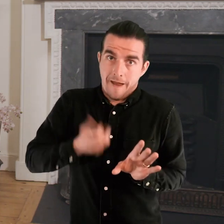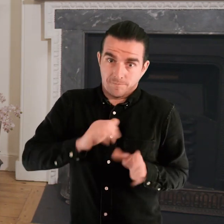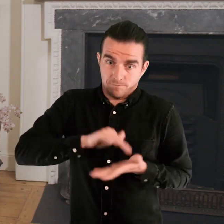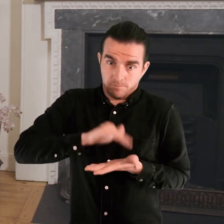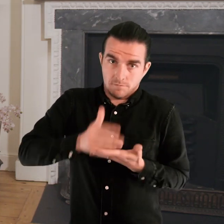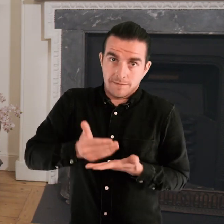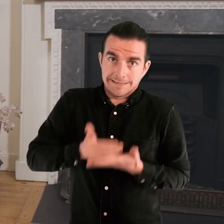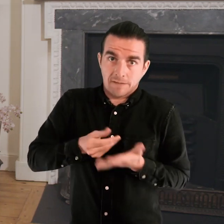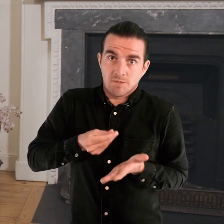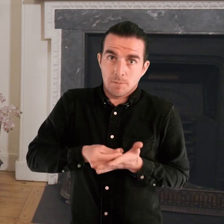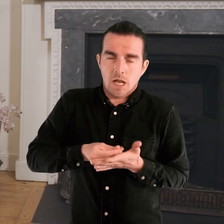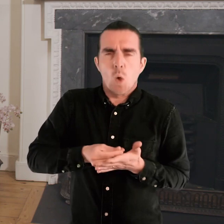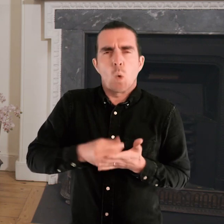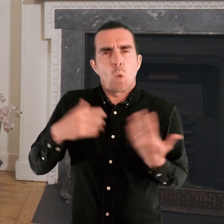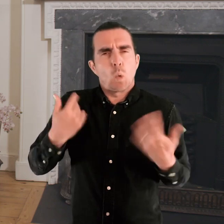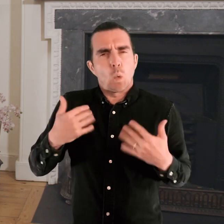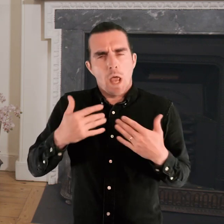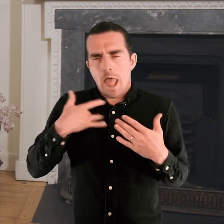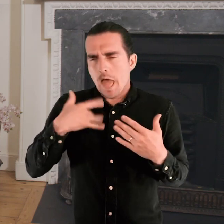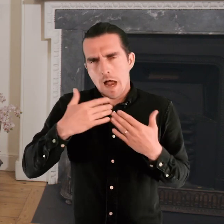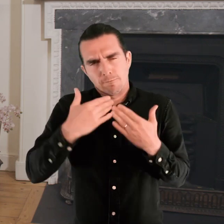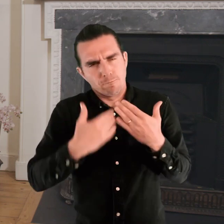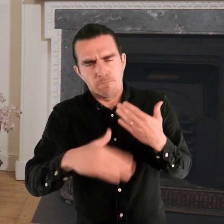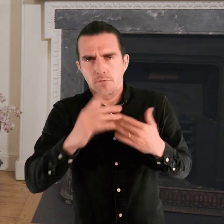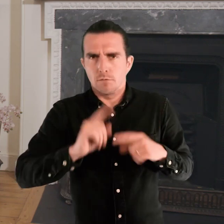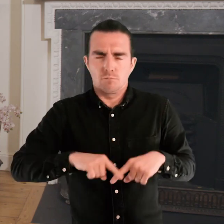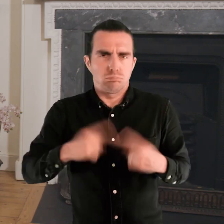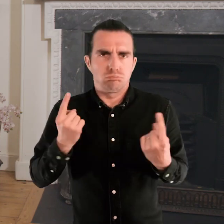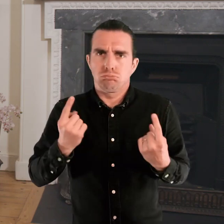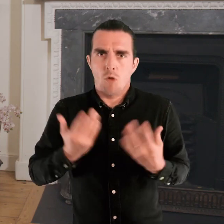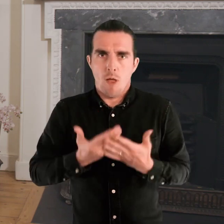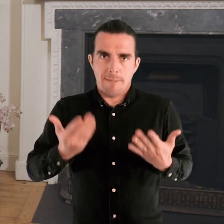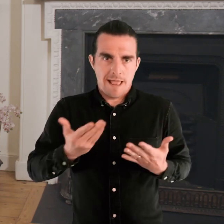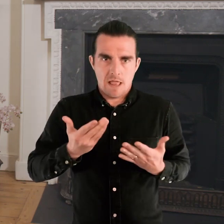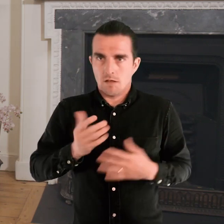has an enormous impact on people’s later lives.